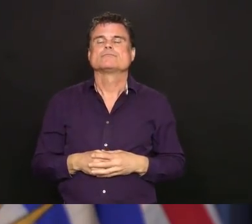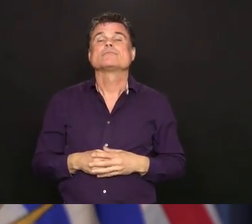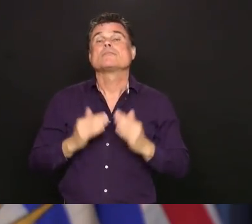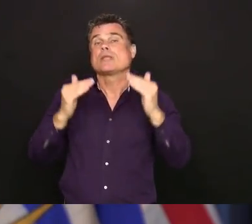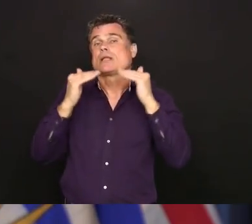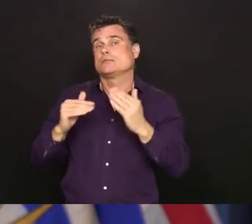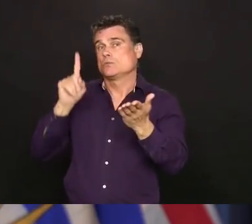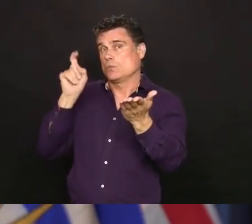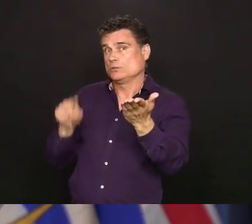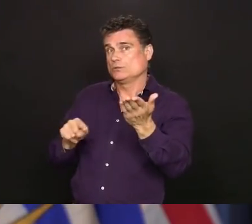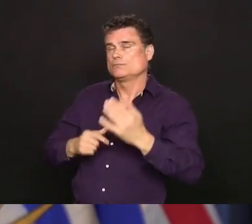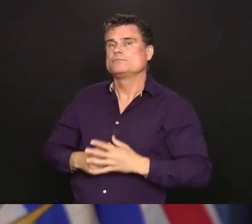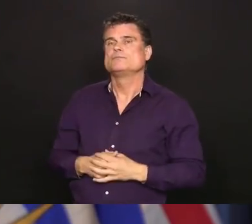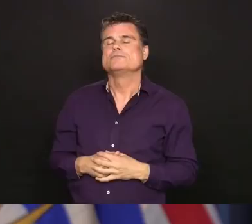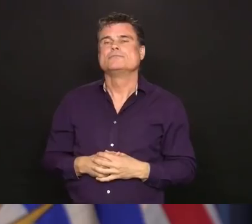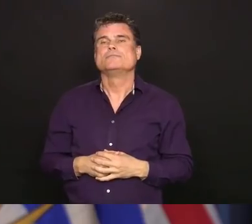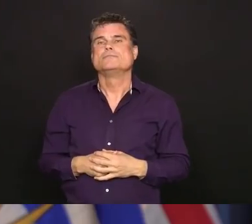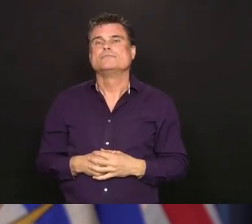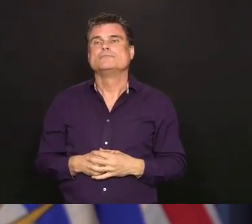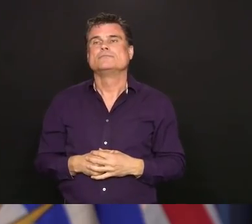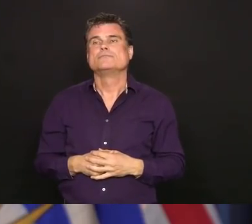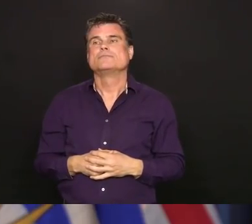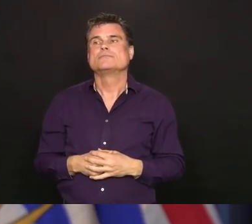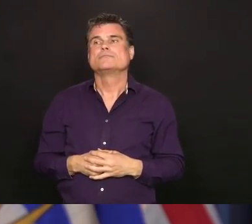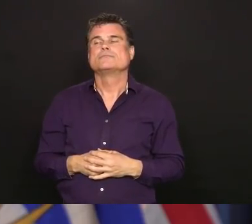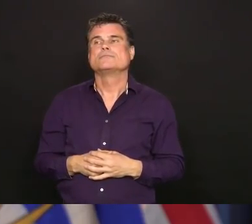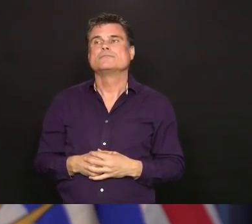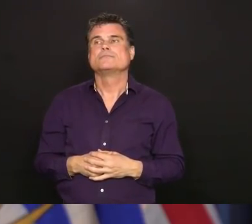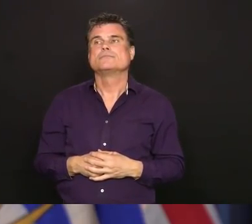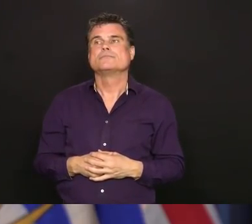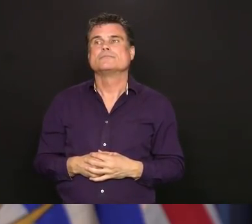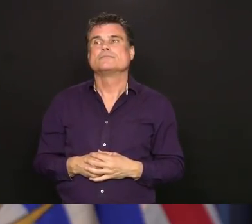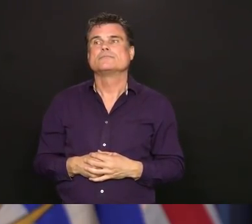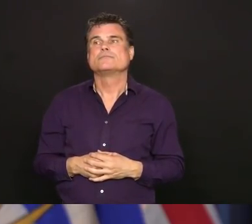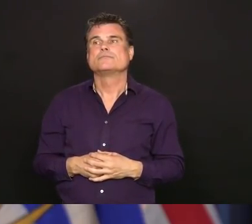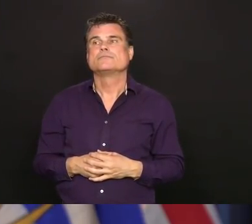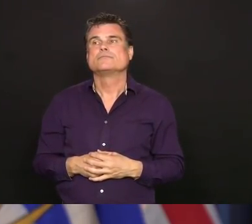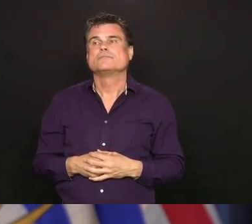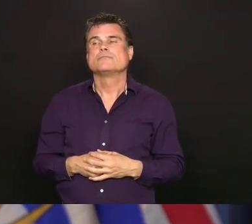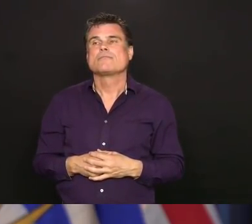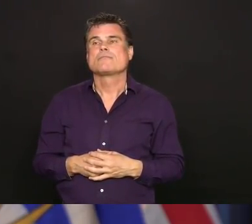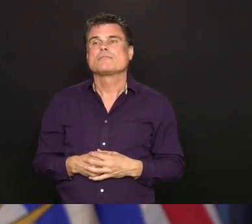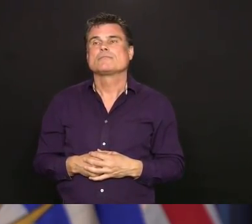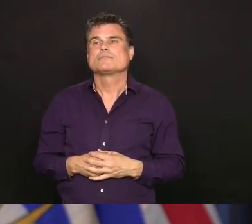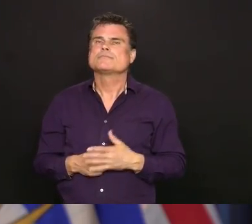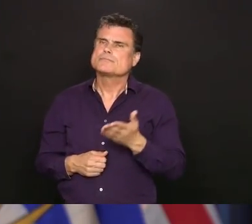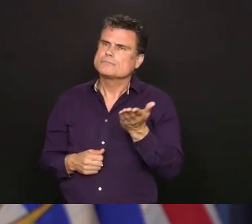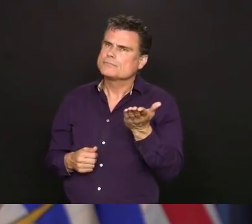and more these days. When we talk about a vaccine being developed, the timeline is often a year.